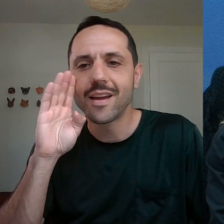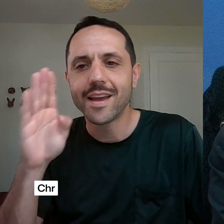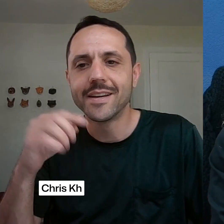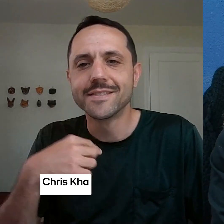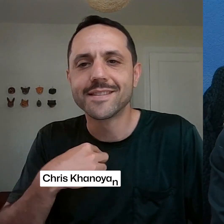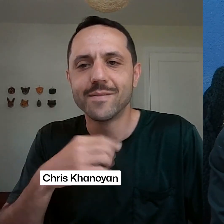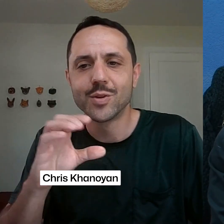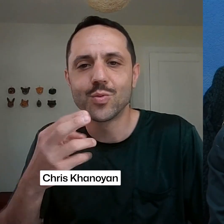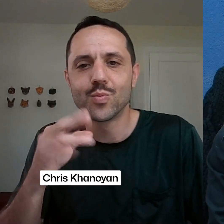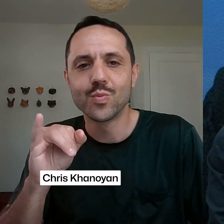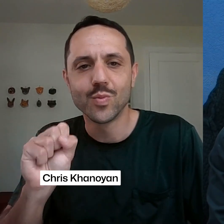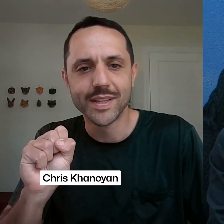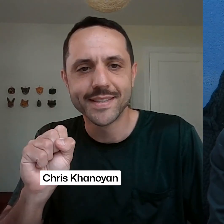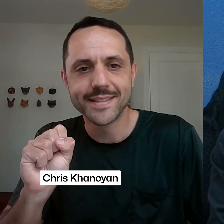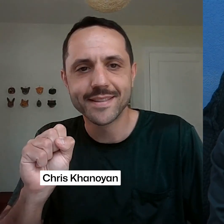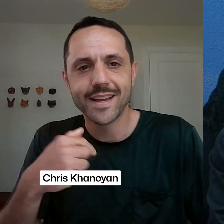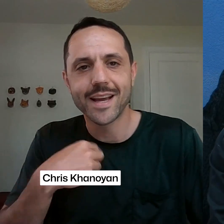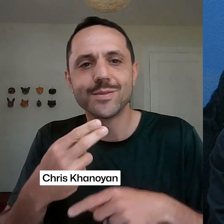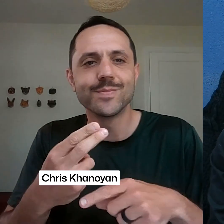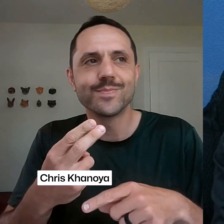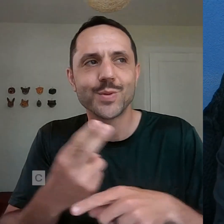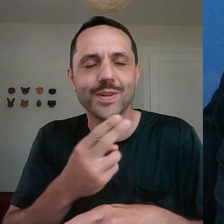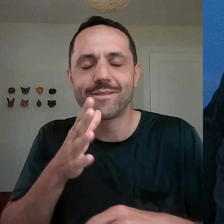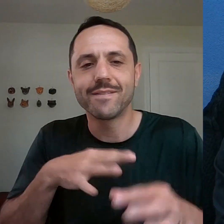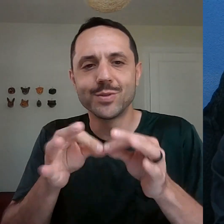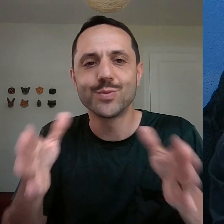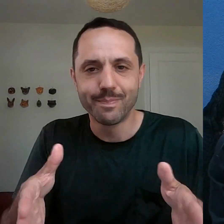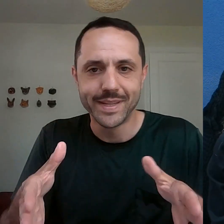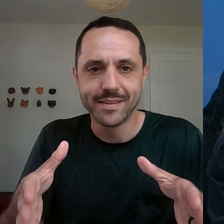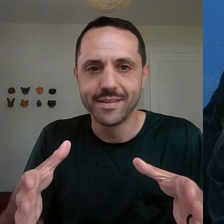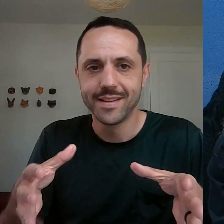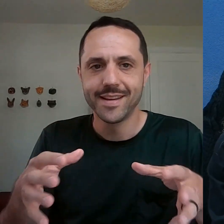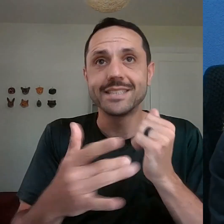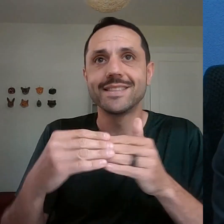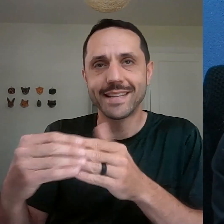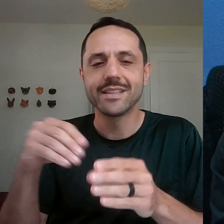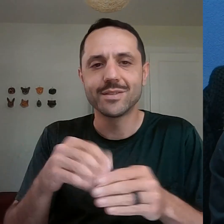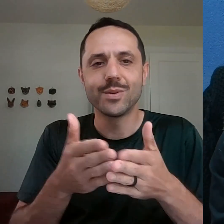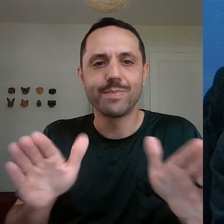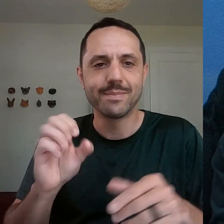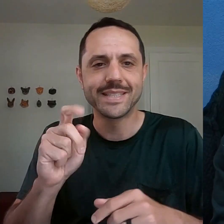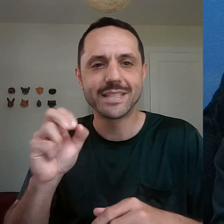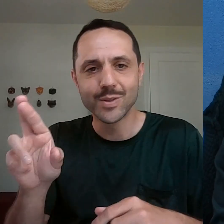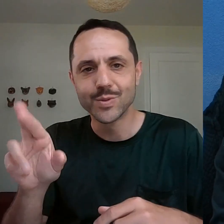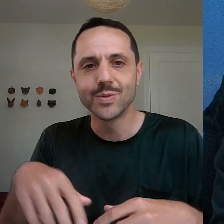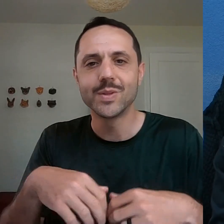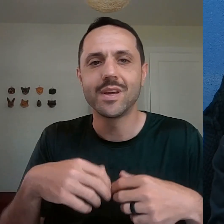Hi, I’m Chris. I’m using a female sign language interpreter, I’m a tech lead in the public sector,